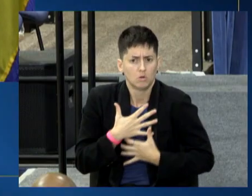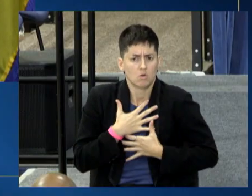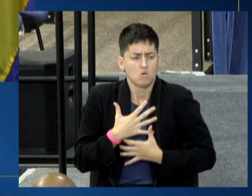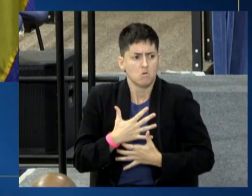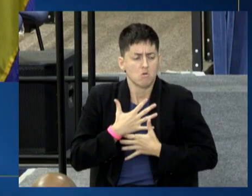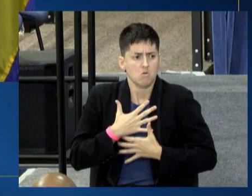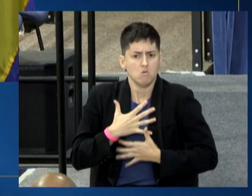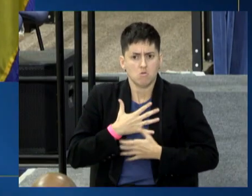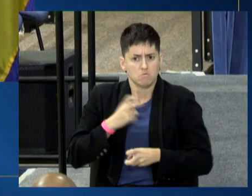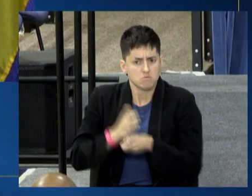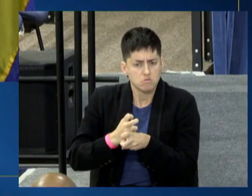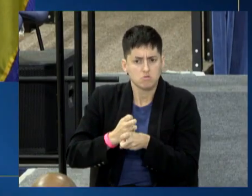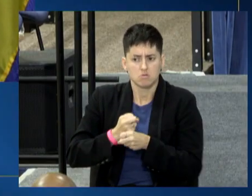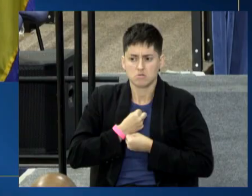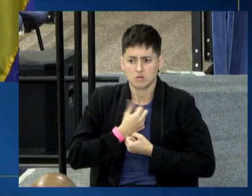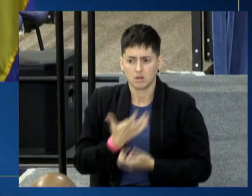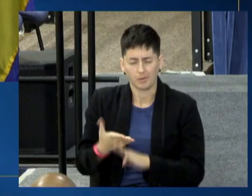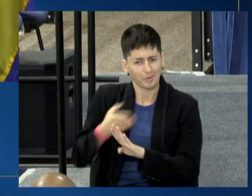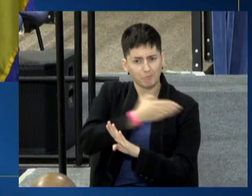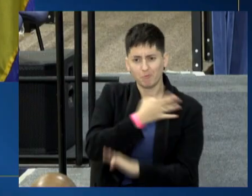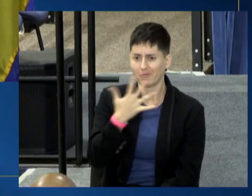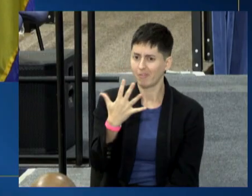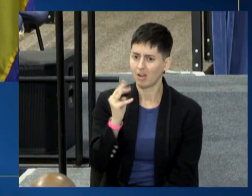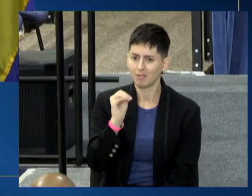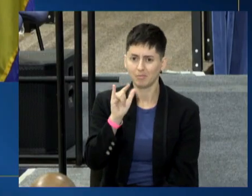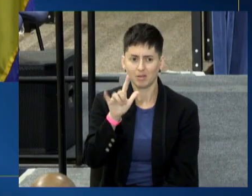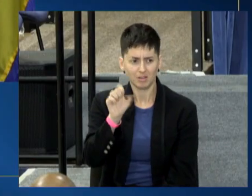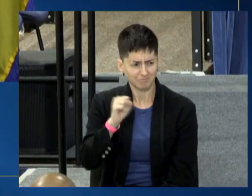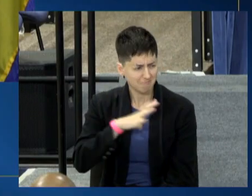he noticed a little blood in the sink. And he said, "Is that normal,